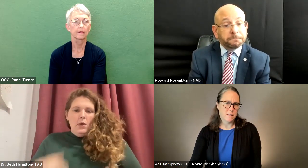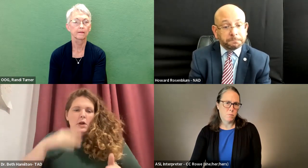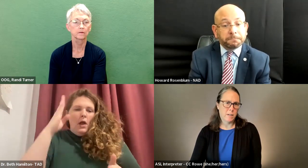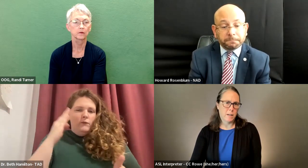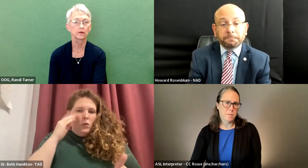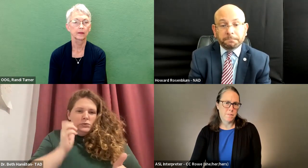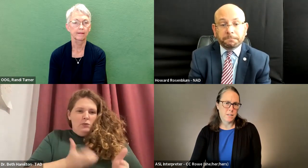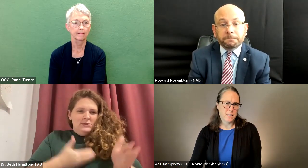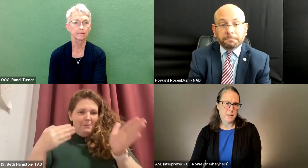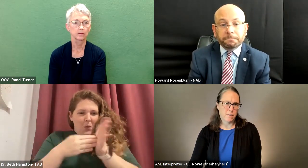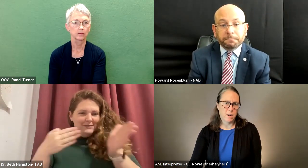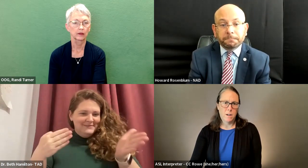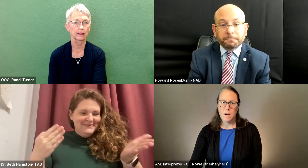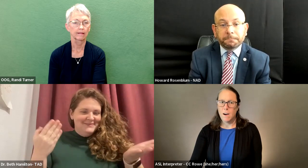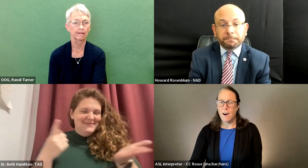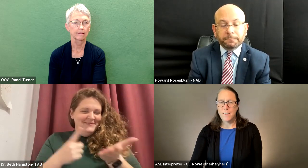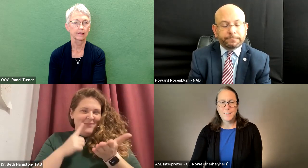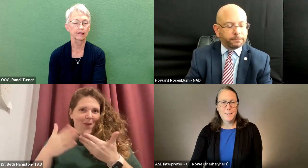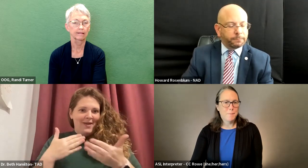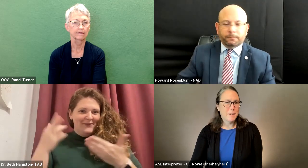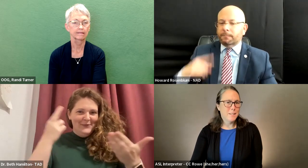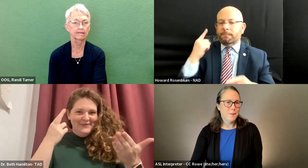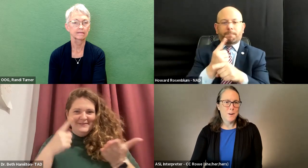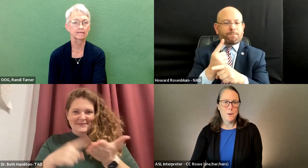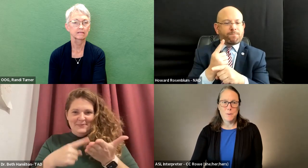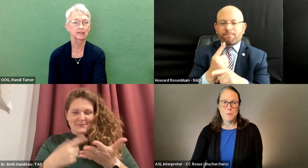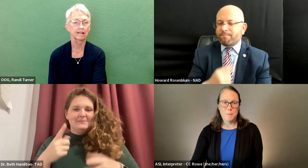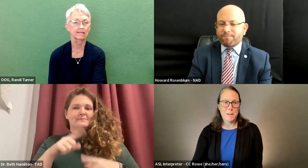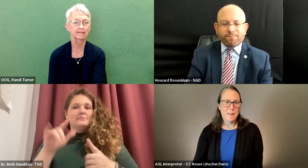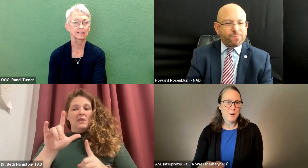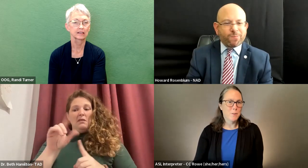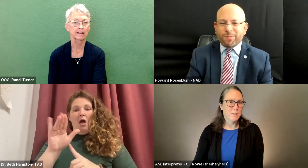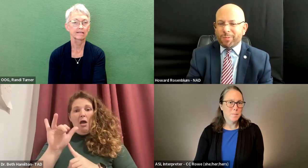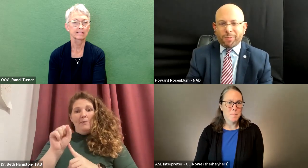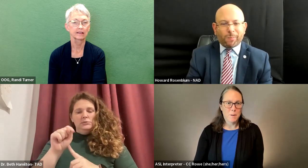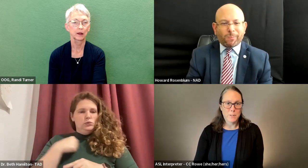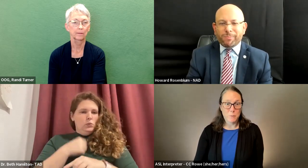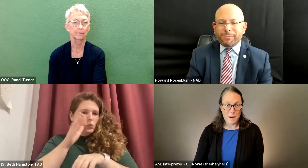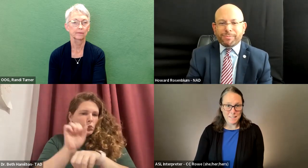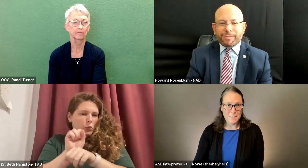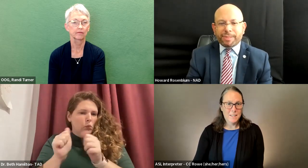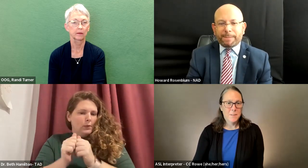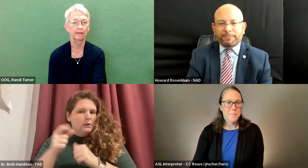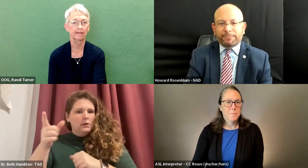posed that are not funded yet but we have some that have almost passed when it comes to